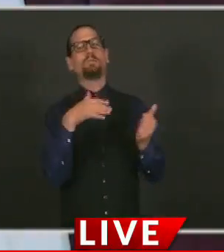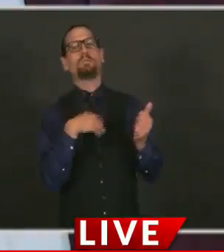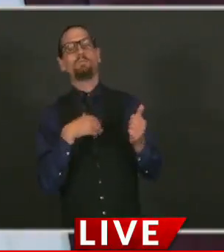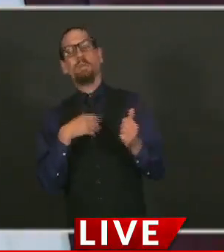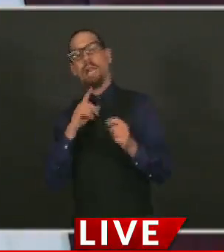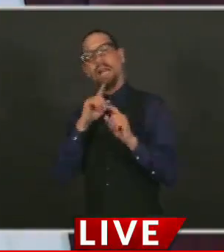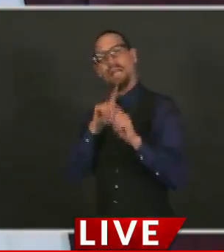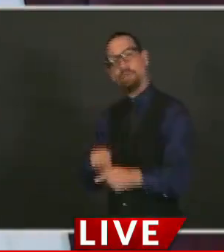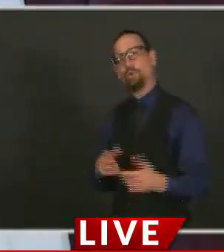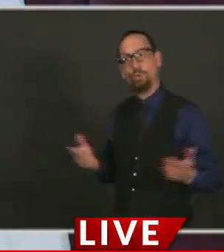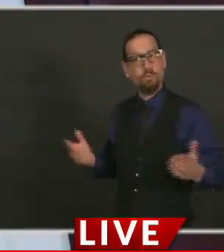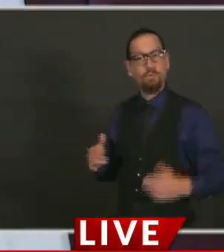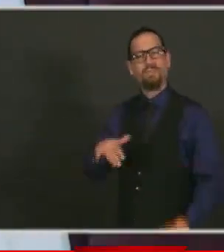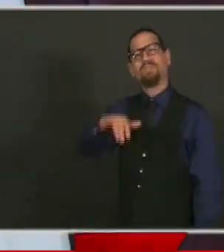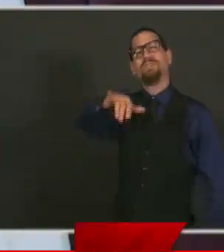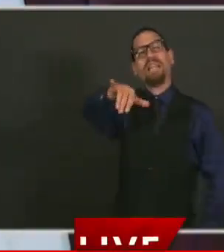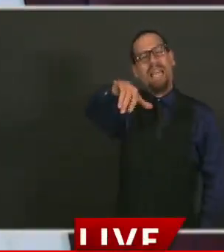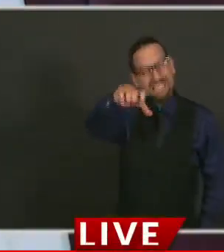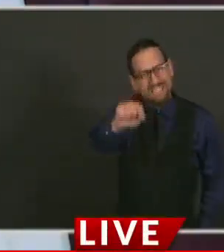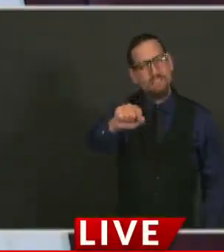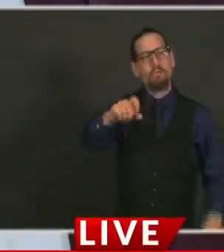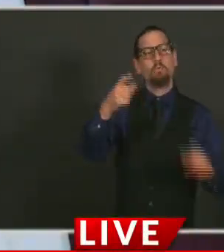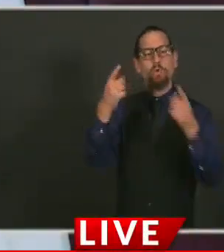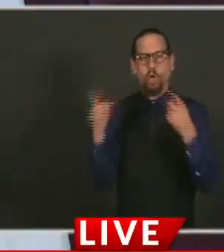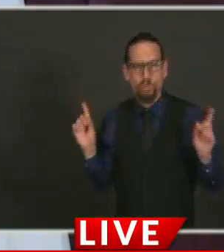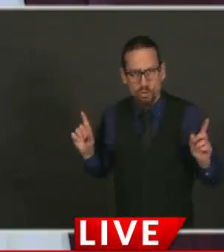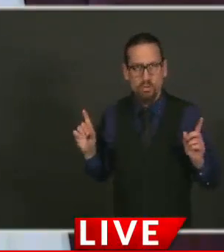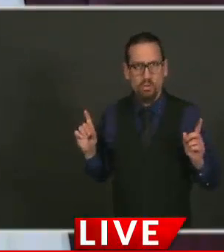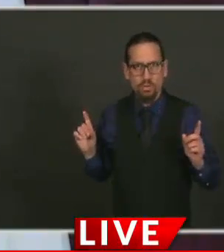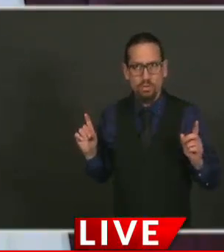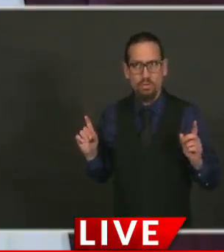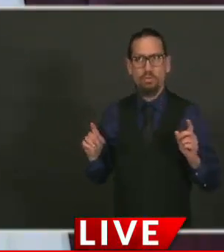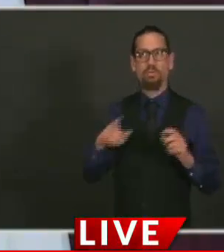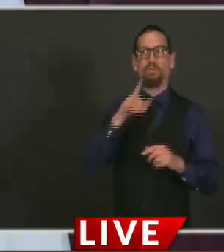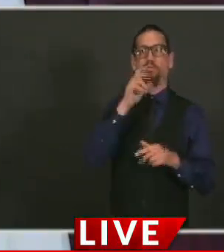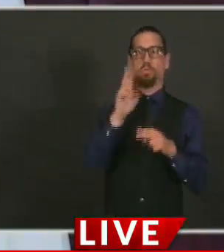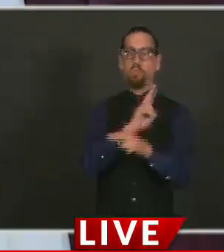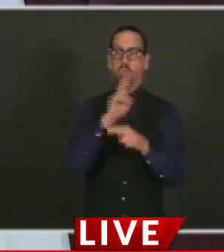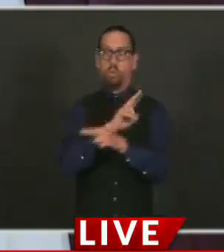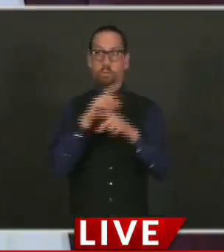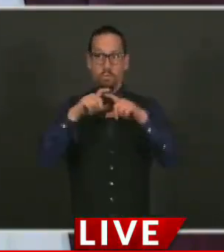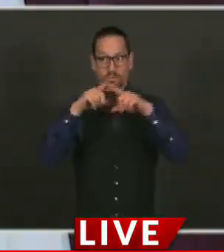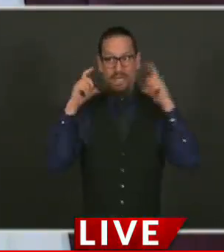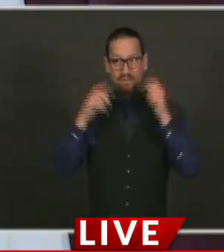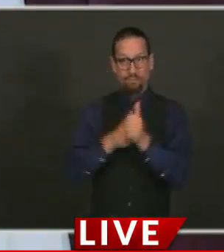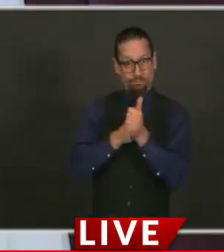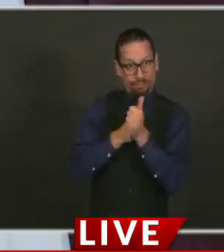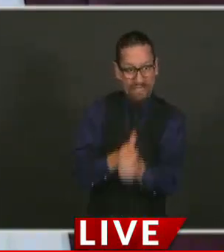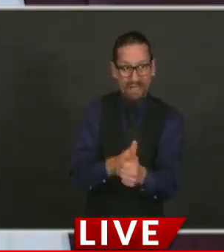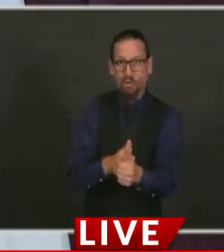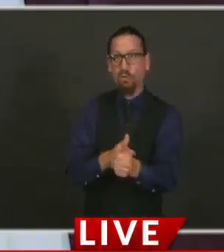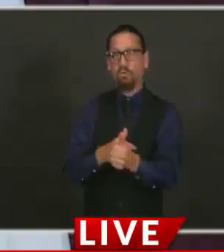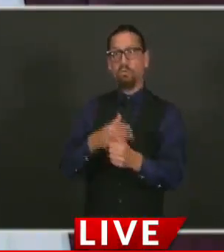ABSOLUTELY. PEOPLE HAVE BEEN WEARING MASKS